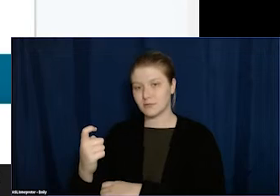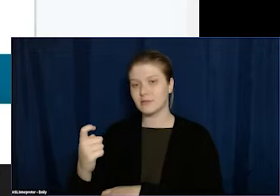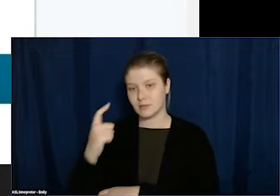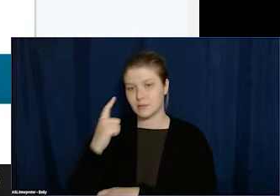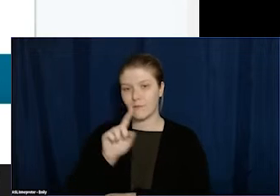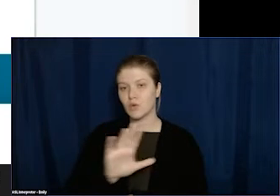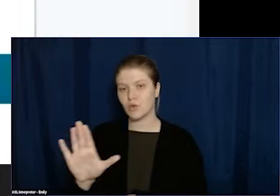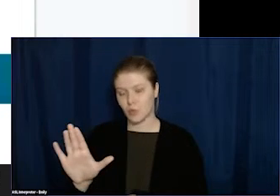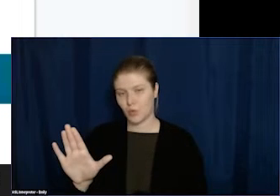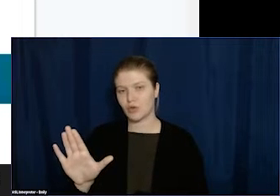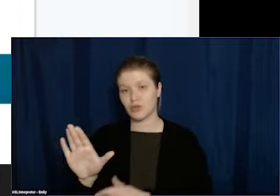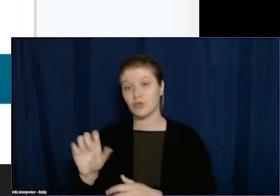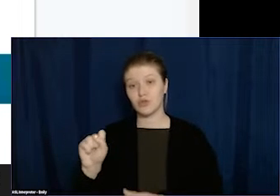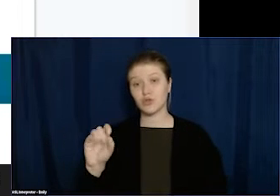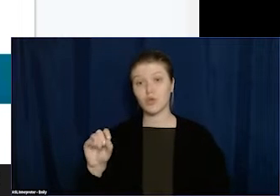as their source for their documentation.